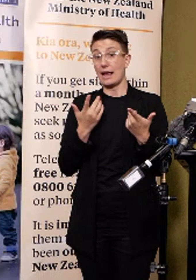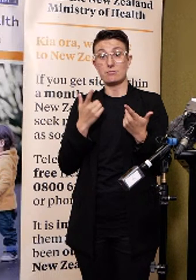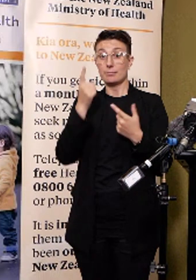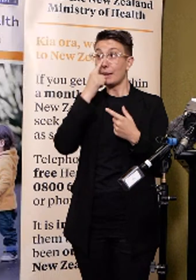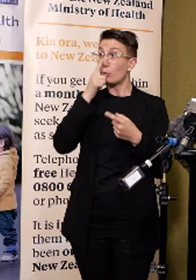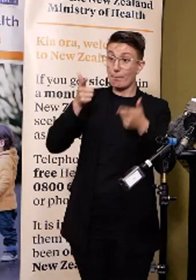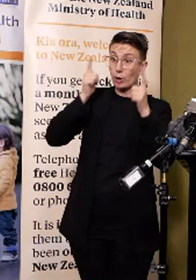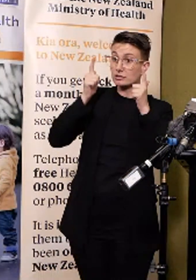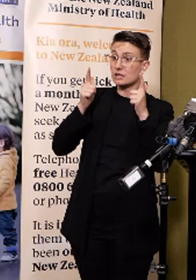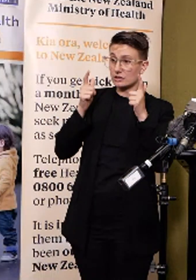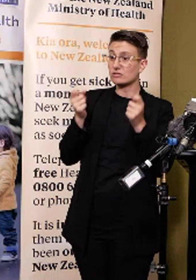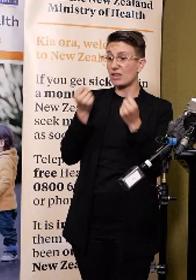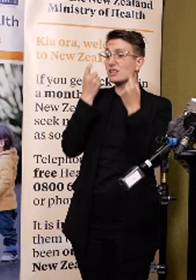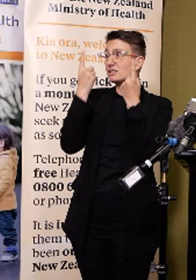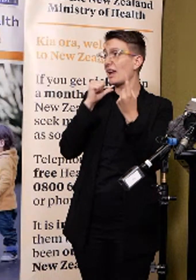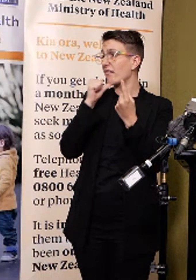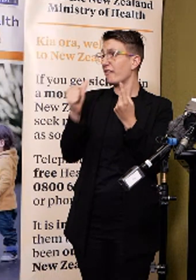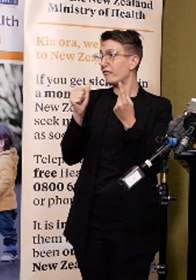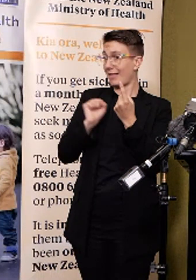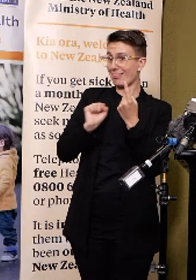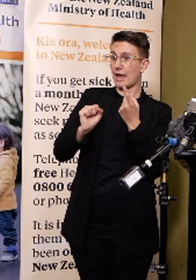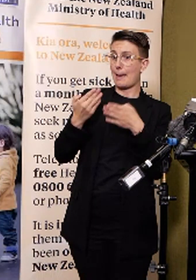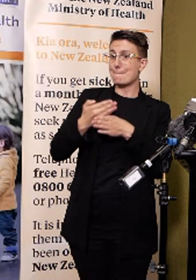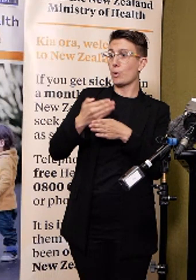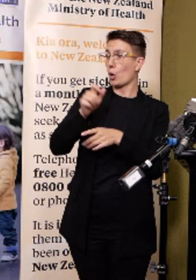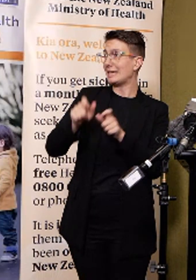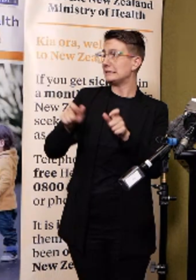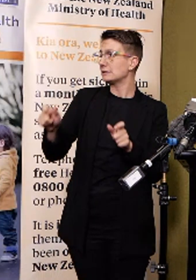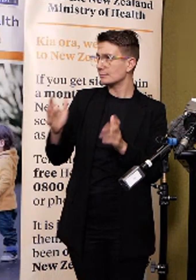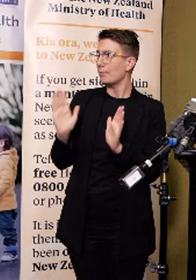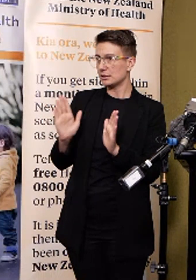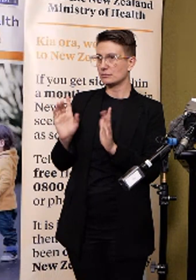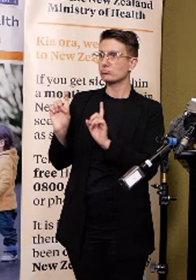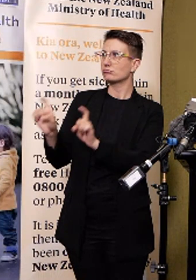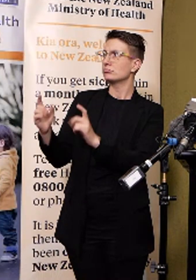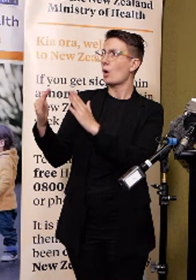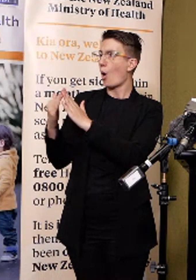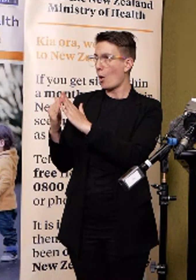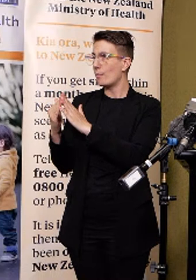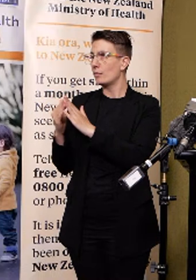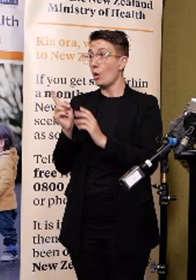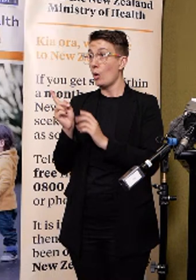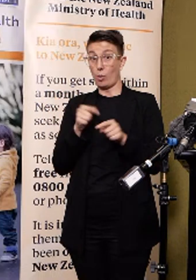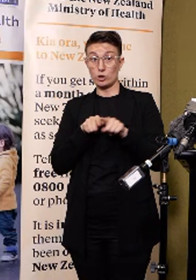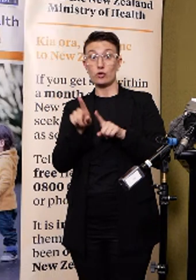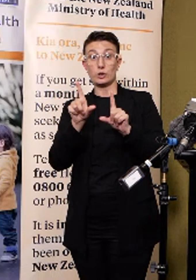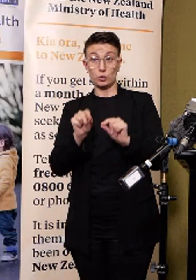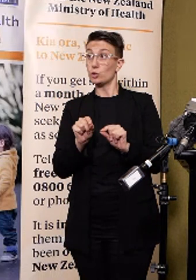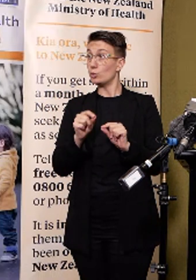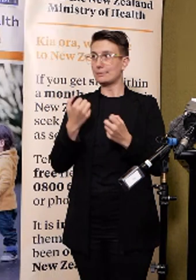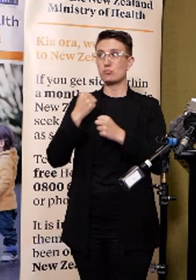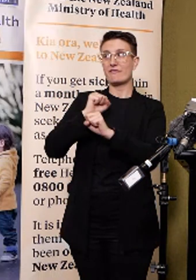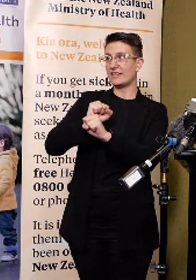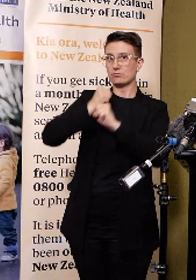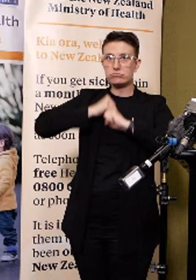is a sustained community outbreak of COVID-19 in a rapidly evolving situation.